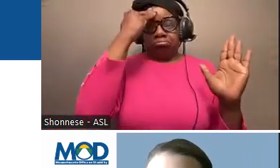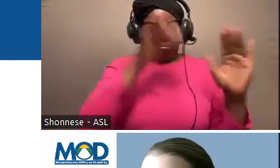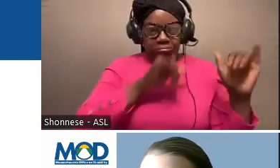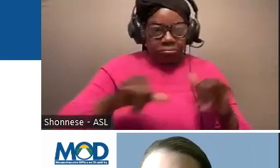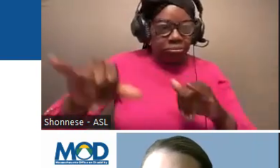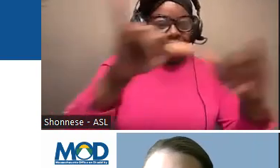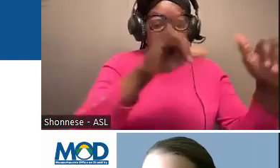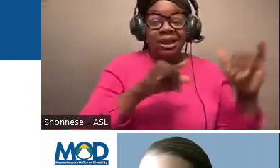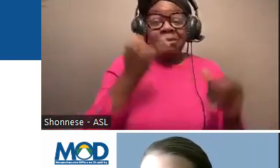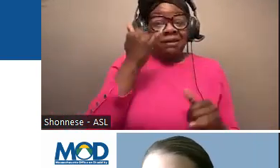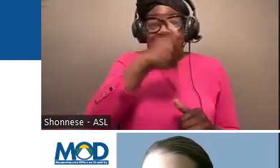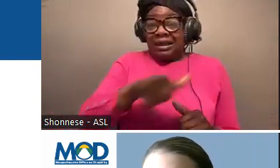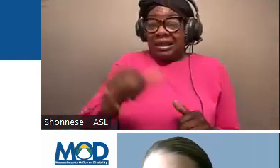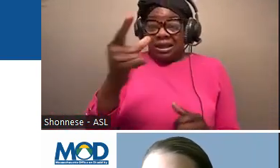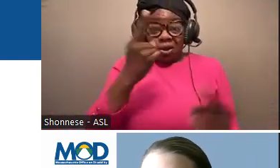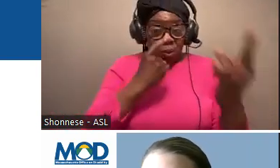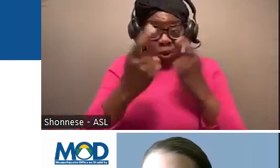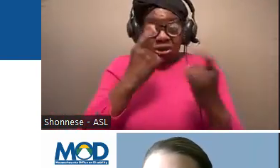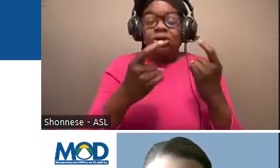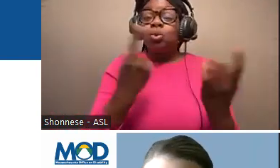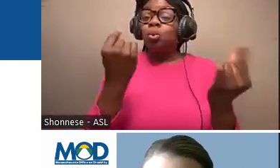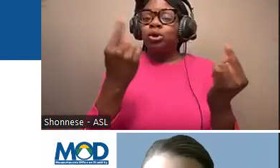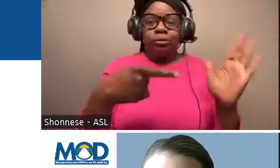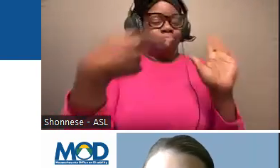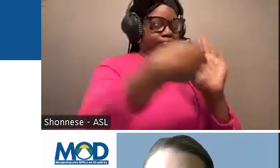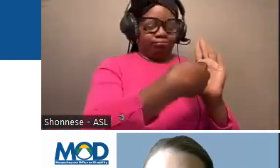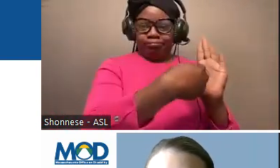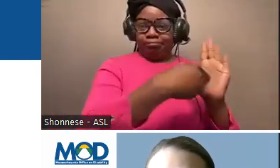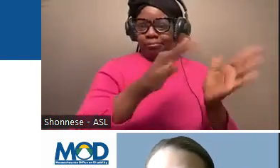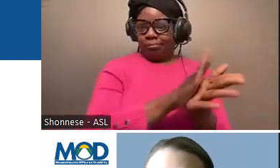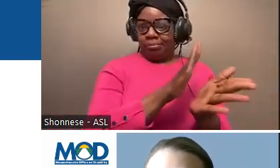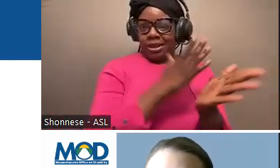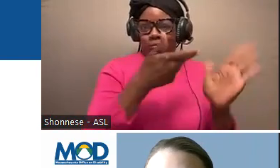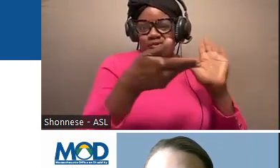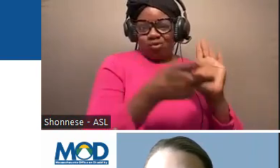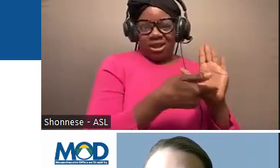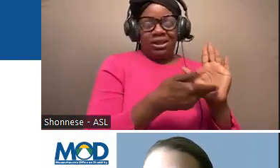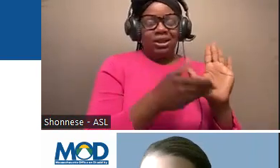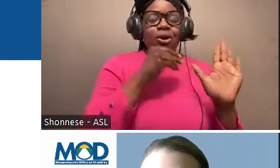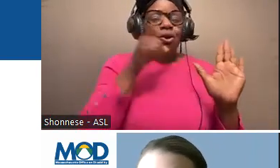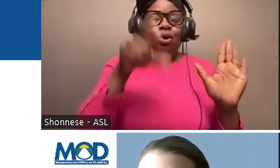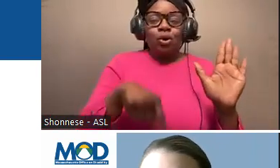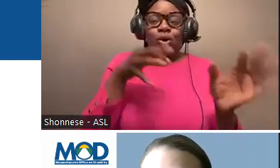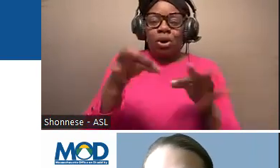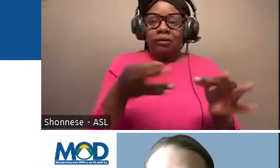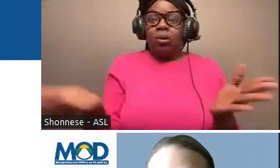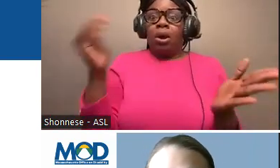you can go to that documentation and have it right there, and not have to sort of reinvent the wheel.